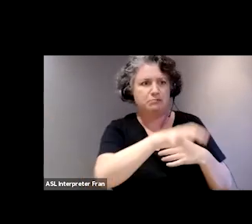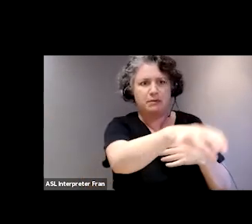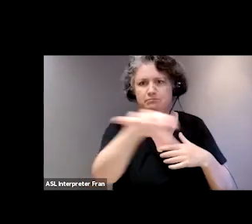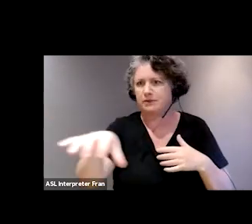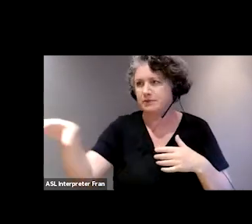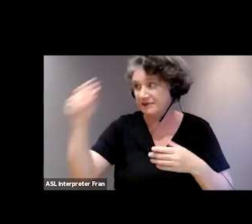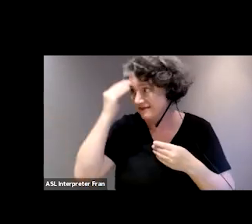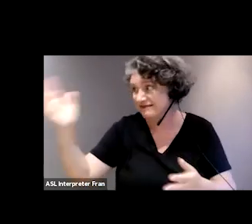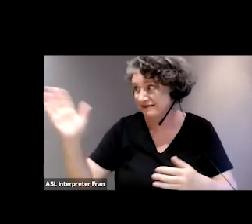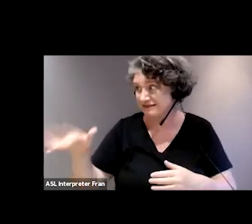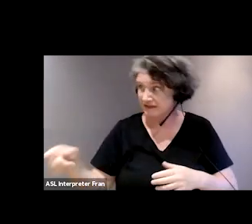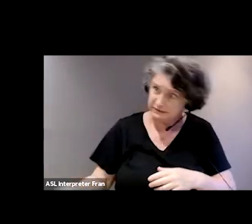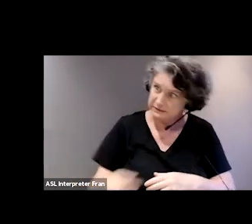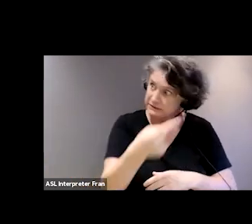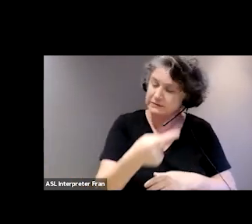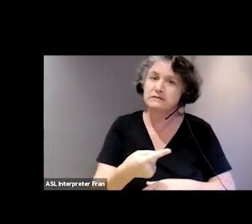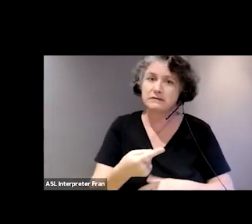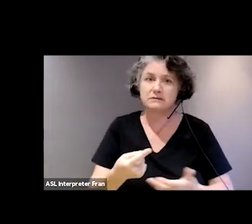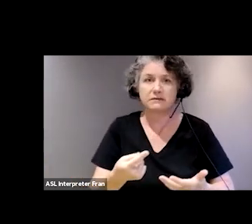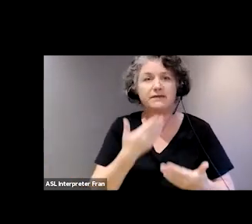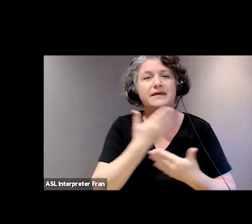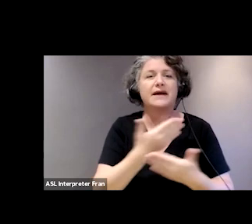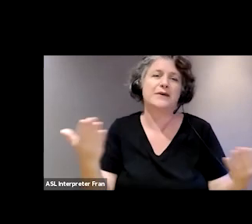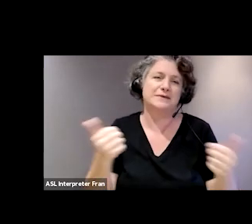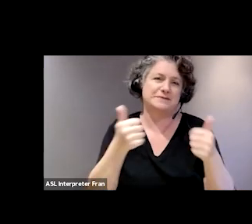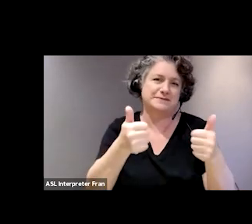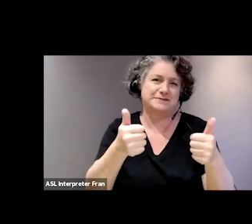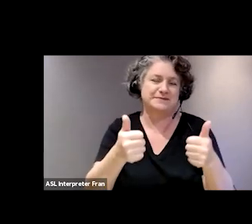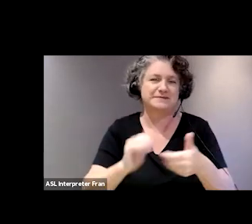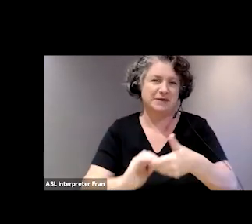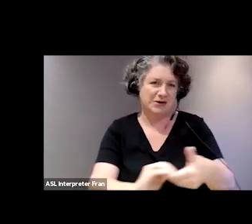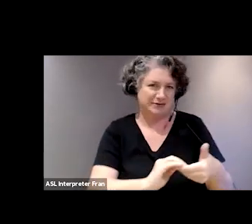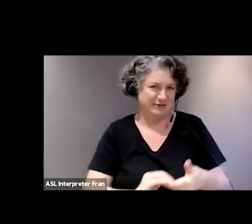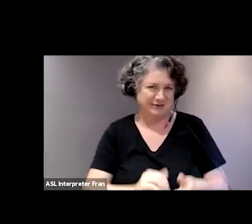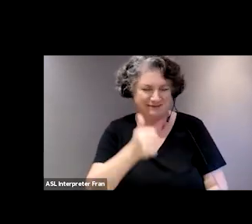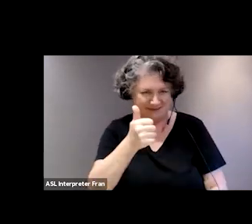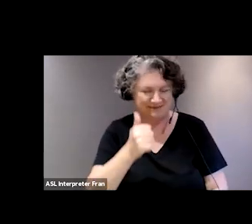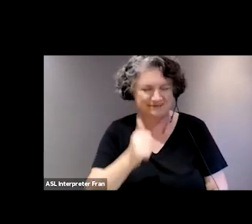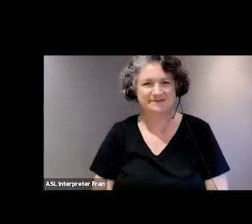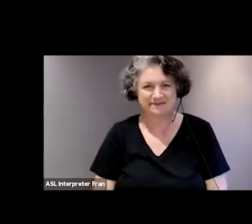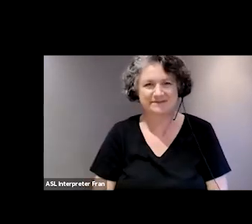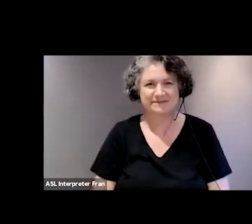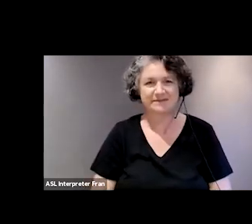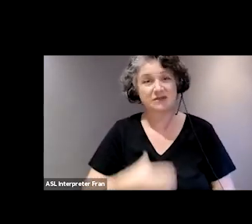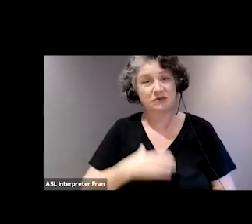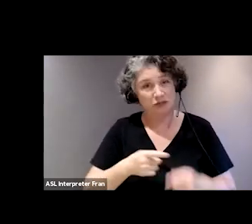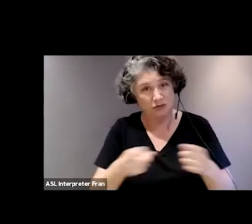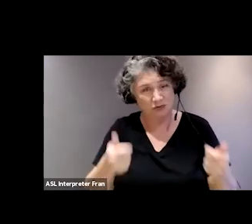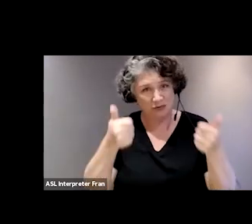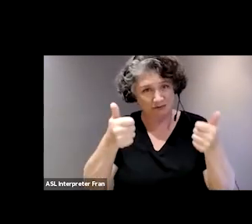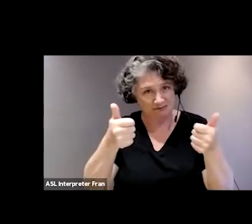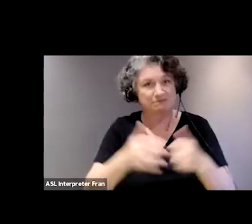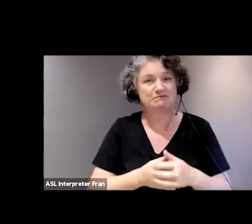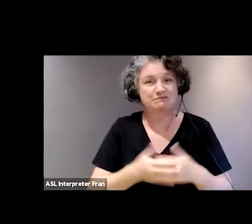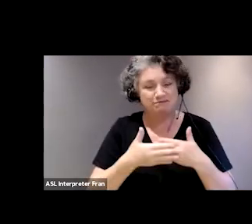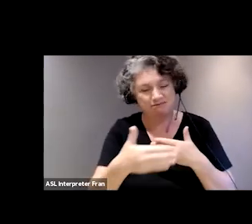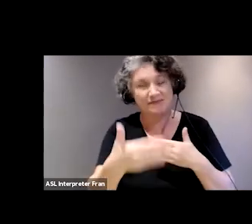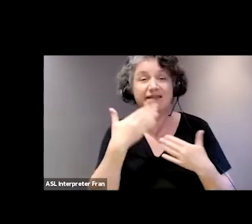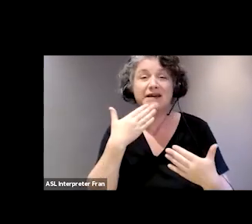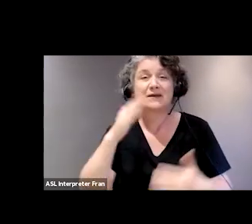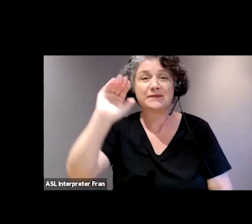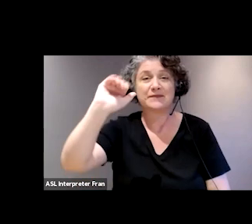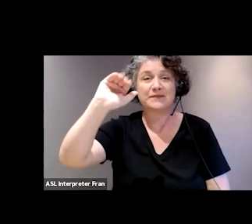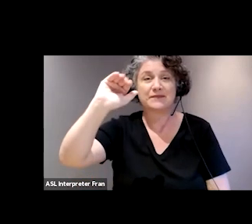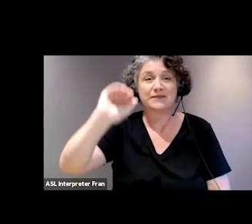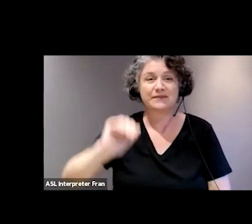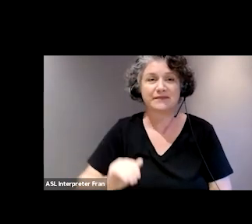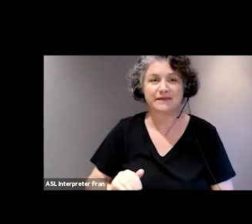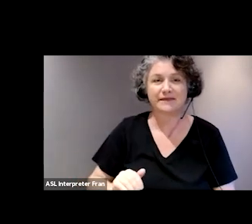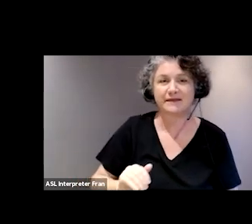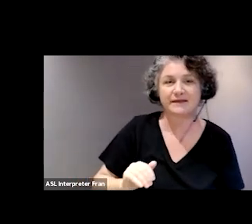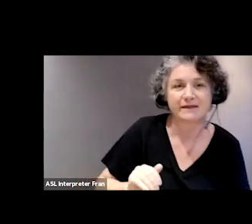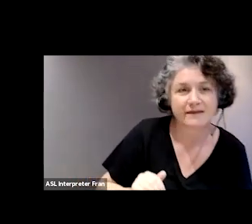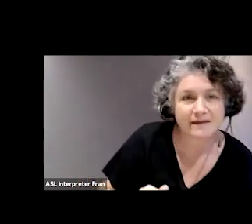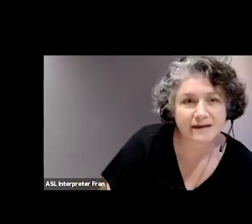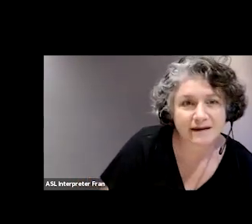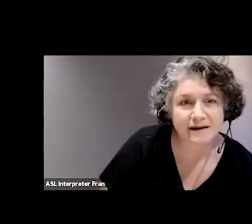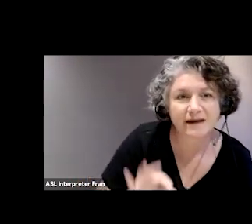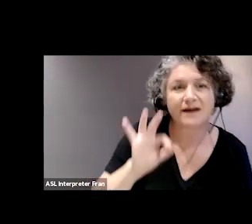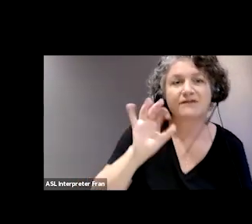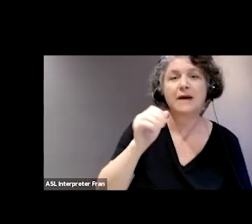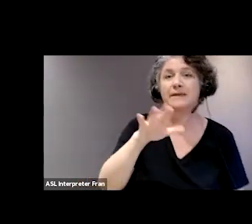have any additional questions you can certainly reach out to us through Rebecca or through